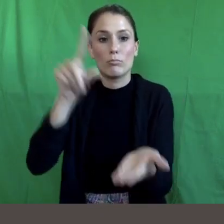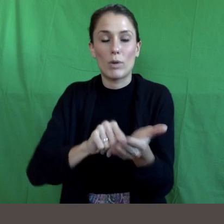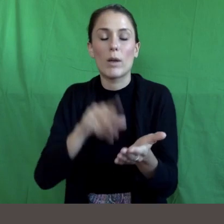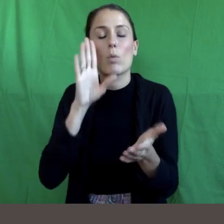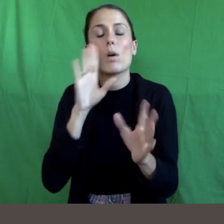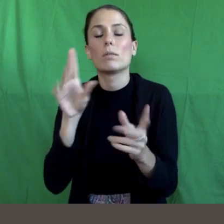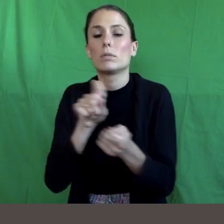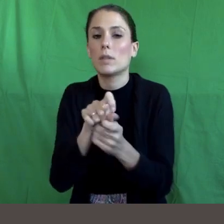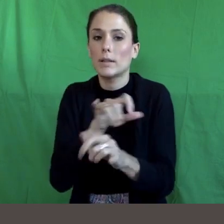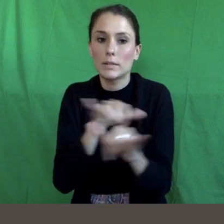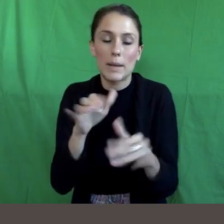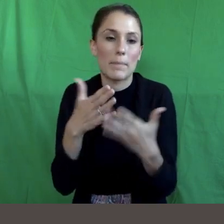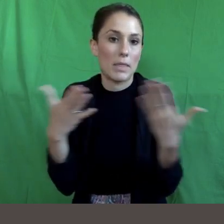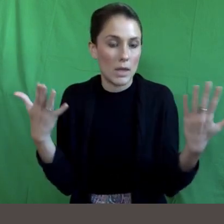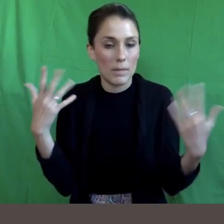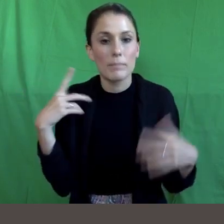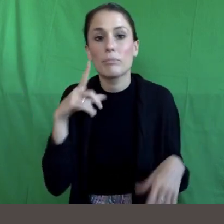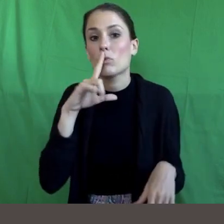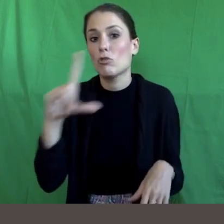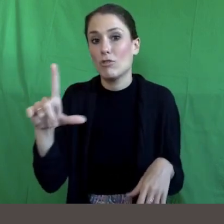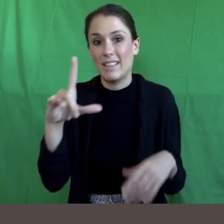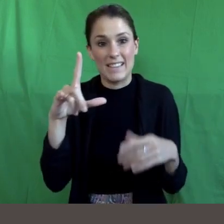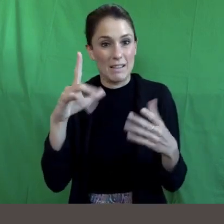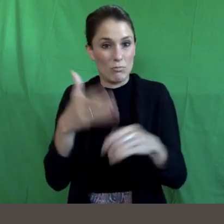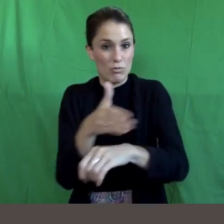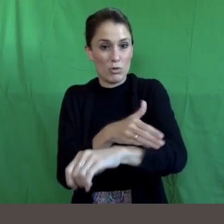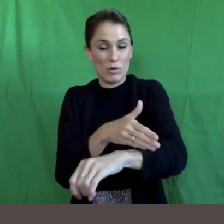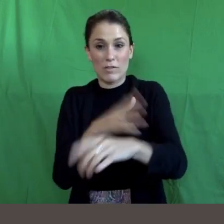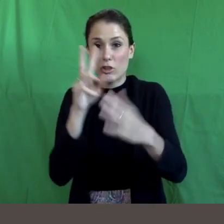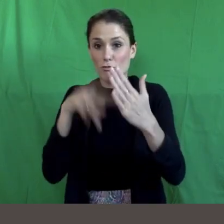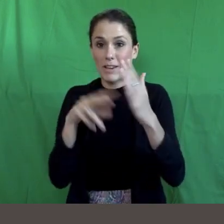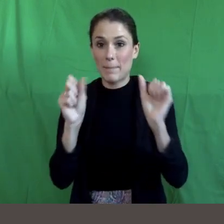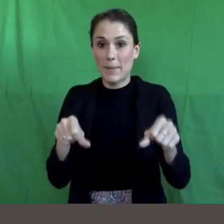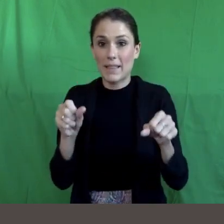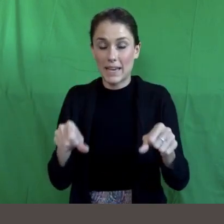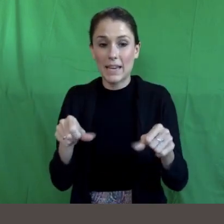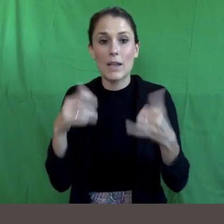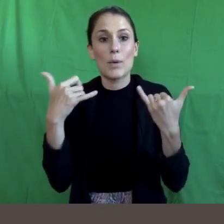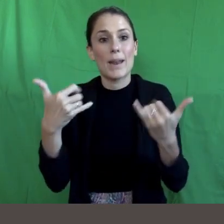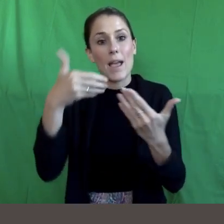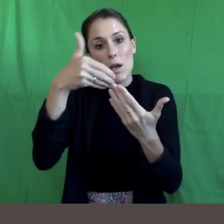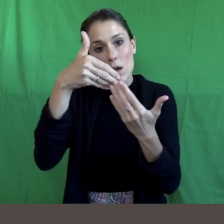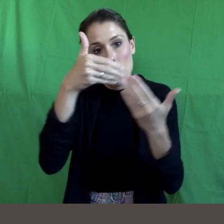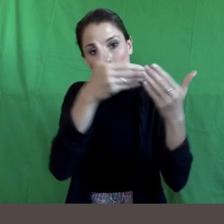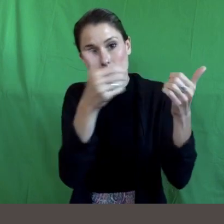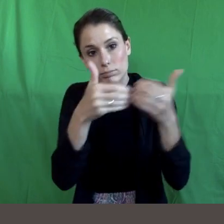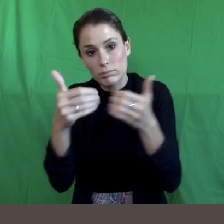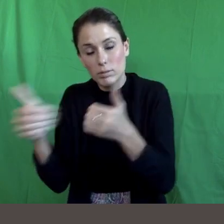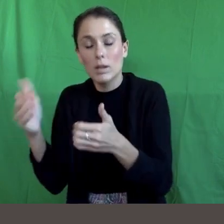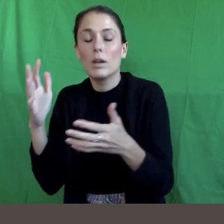And of course, we're going to get the exact same thing. Our code readability improved quite a bit, not only that, but because we broke the functionality